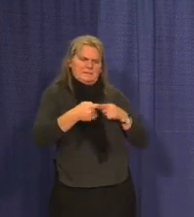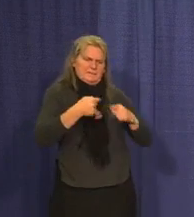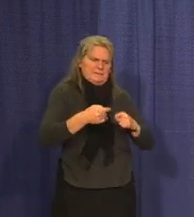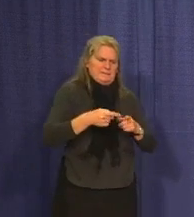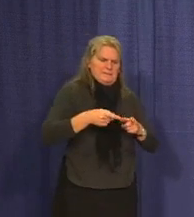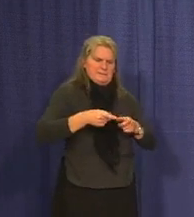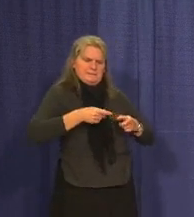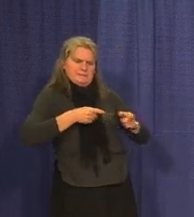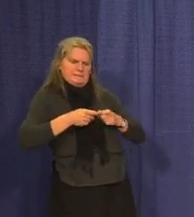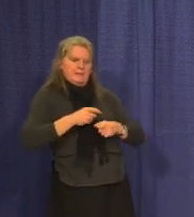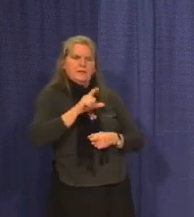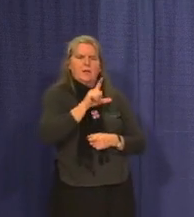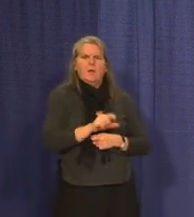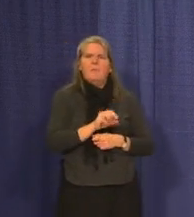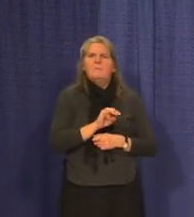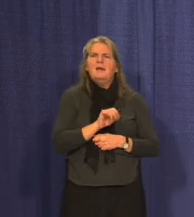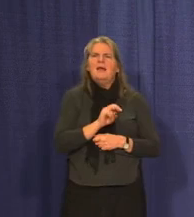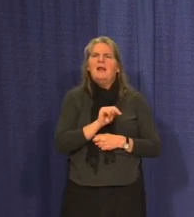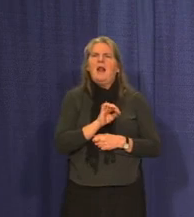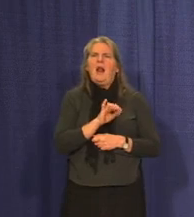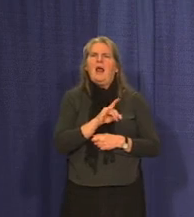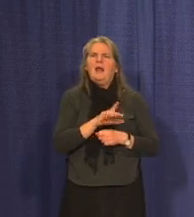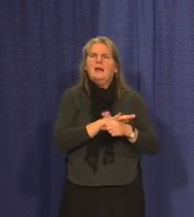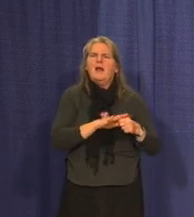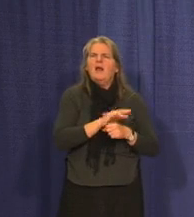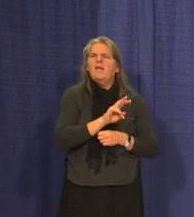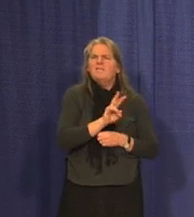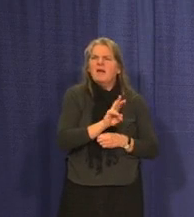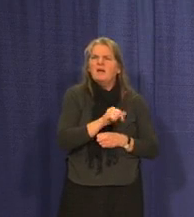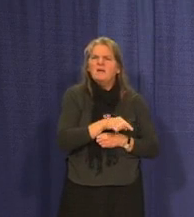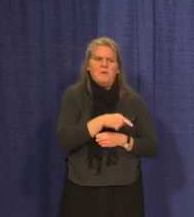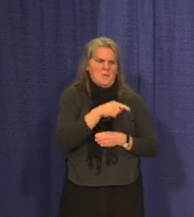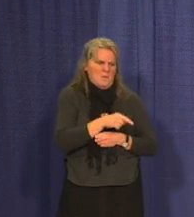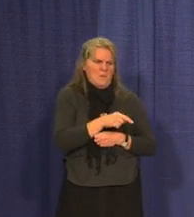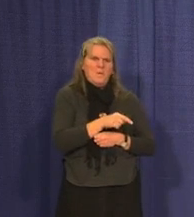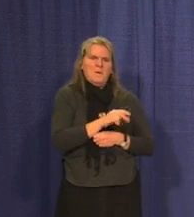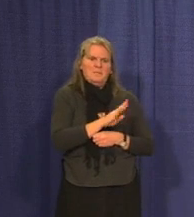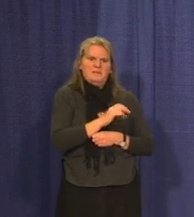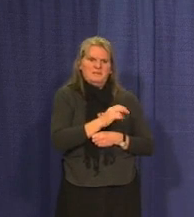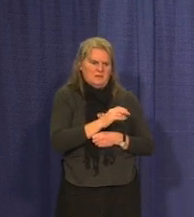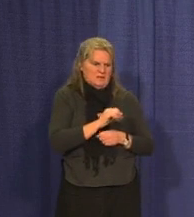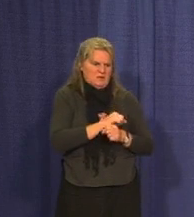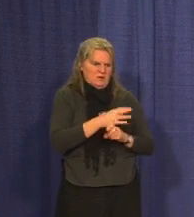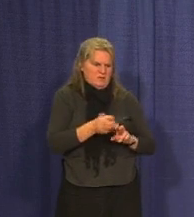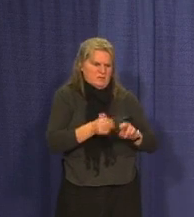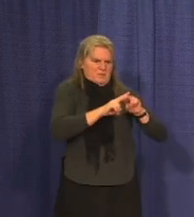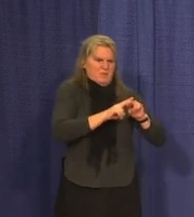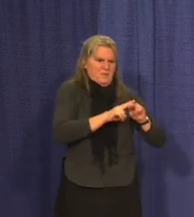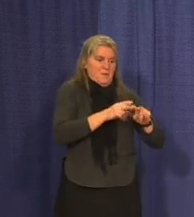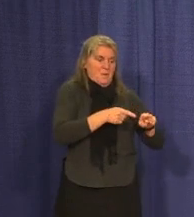We also see that BC is struggling to contain cases, especially in the lower mainland. This BC surge carries an